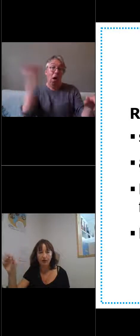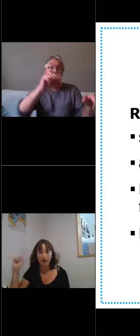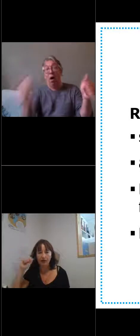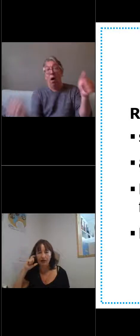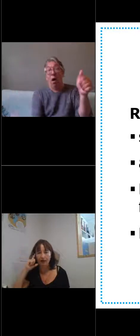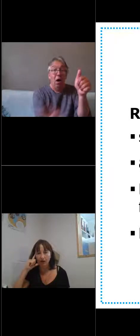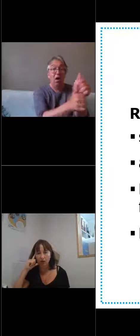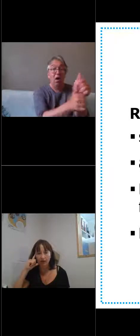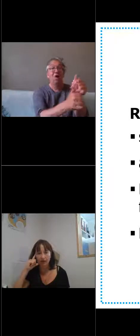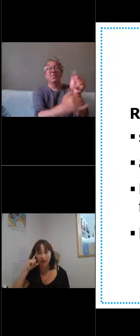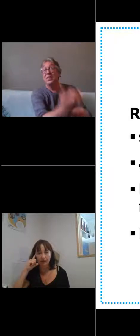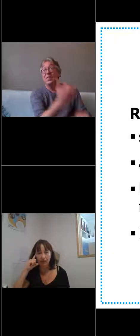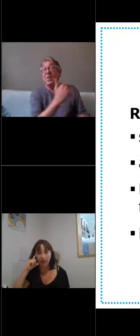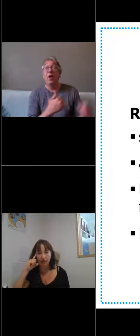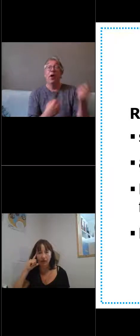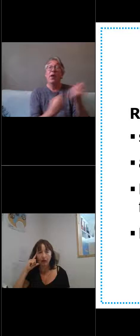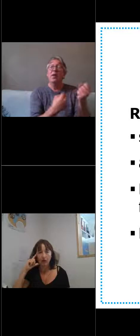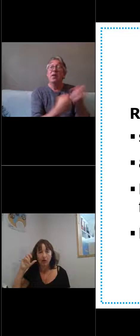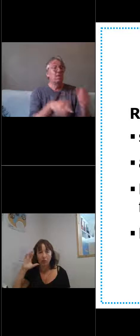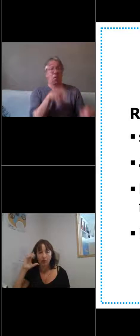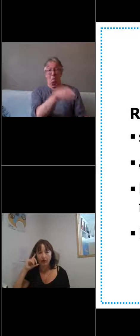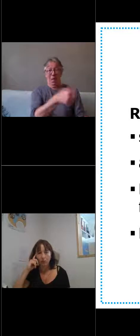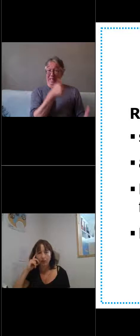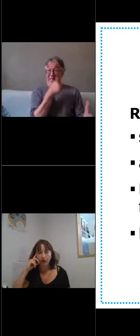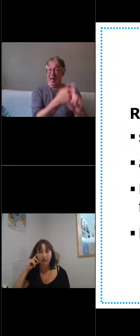He went unaccompanied, but everything went well.